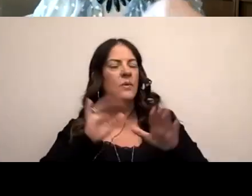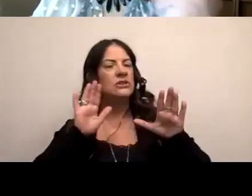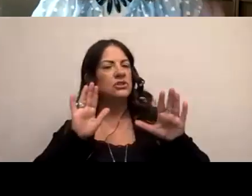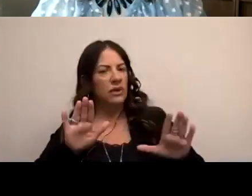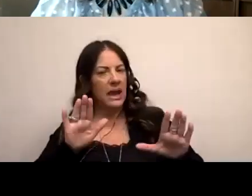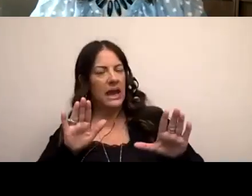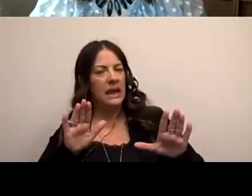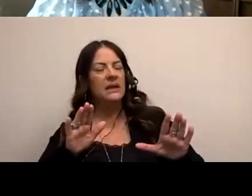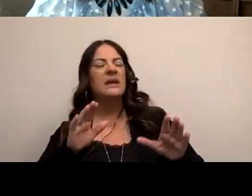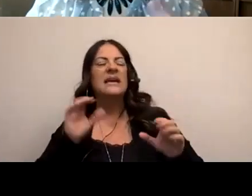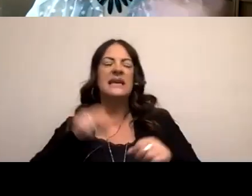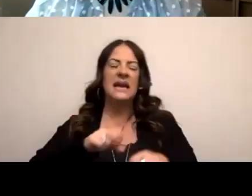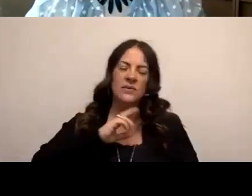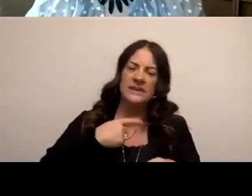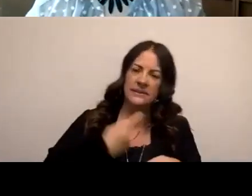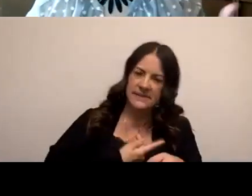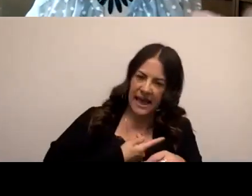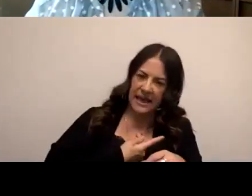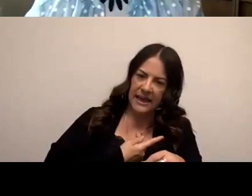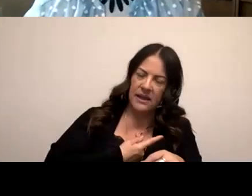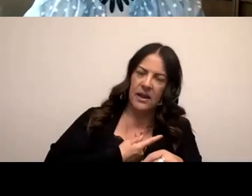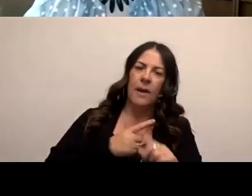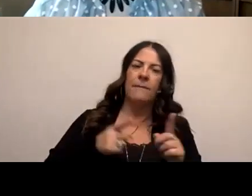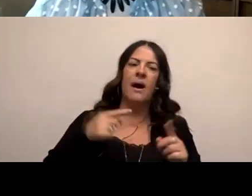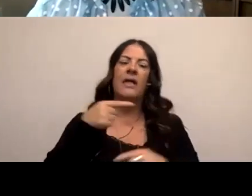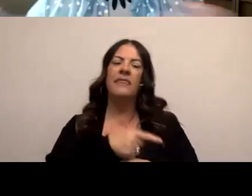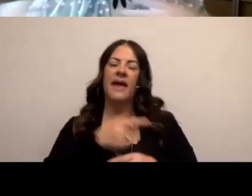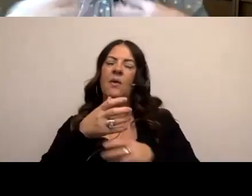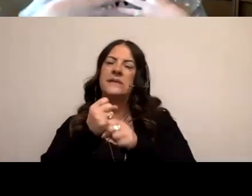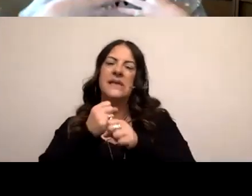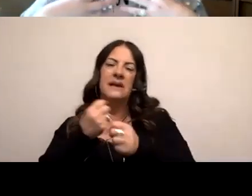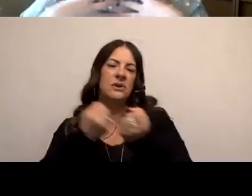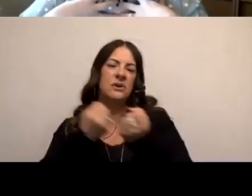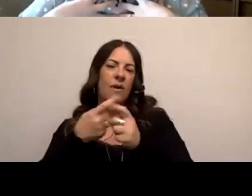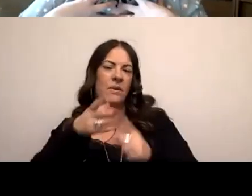UPSETTING BUT BECAUSE I HAVE SUPPORT FROM PARENTS I'M NOT GOING TO BE AFFECTED IN THE